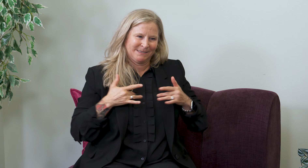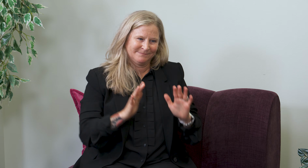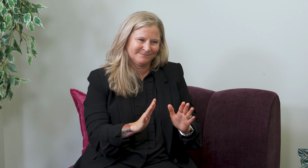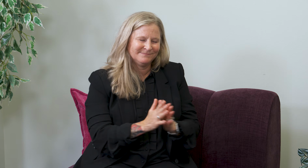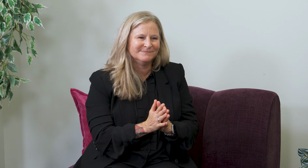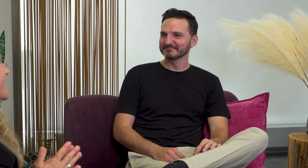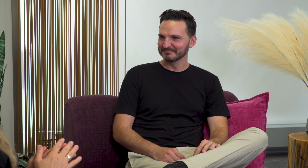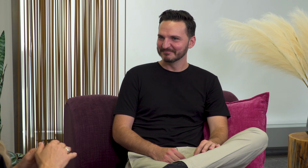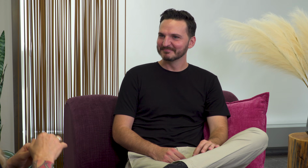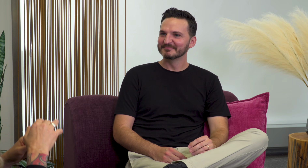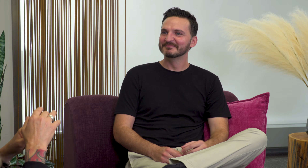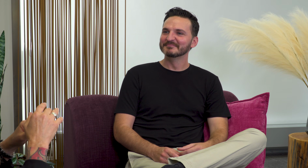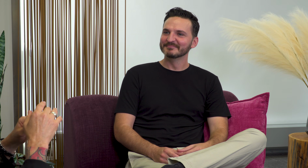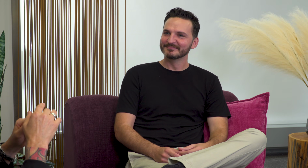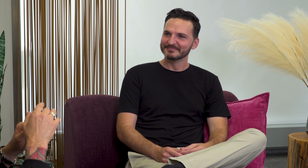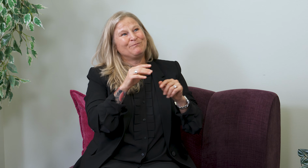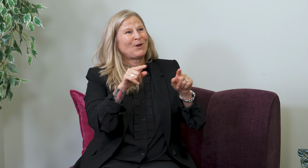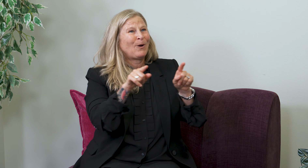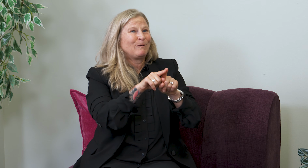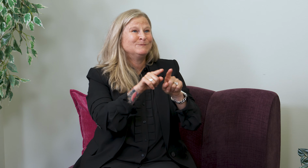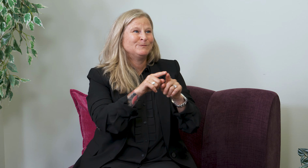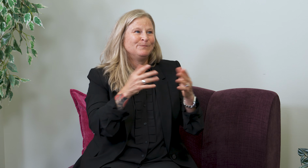That's big for me and I'm so excited.